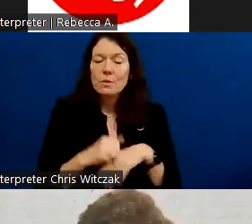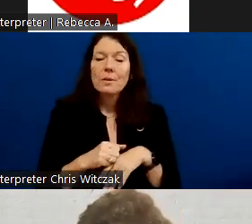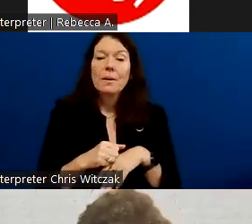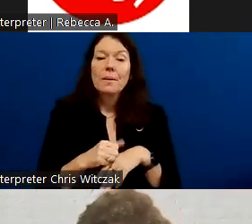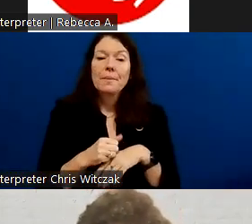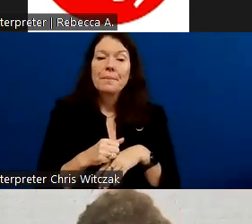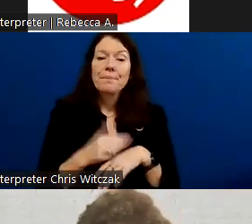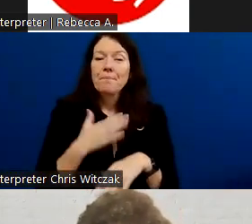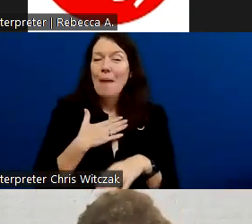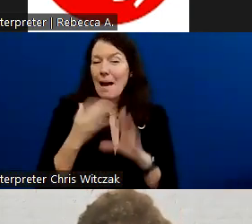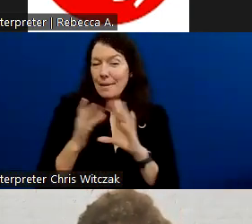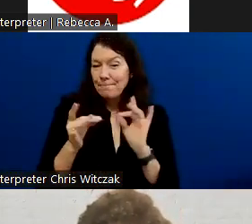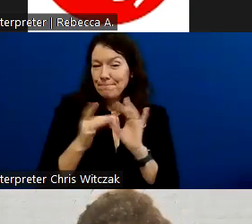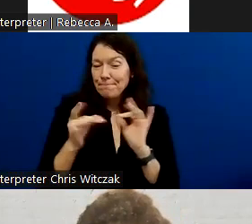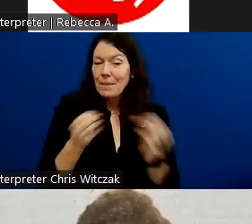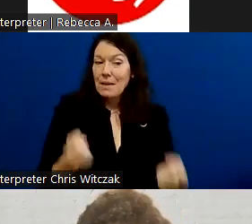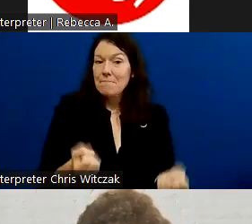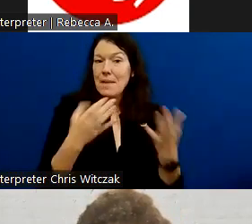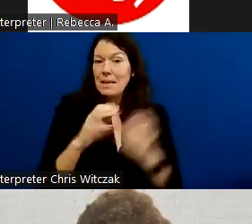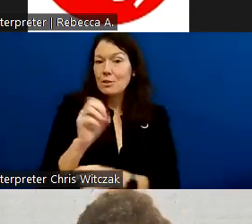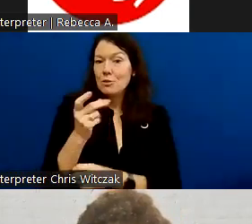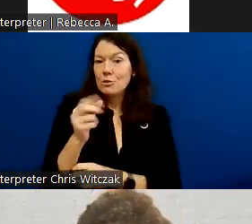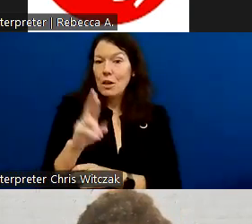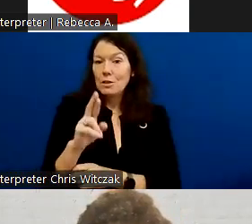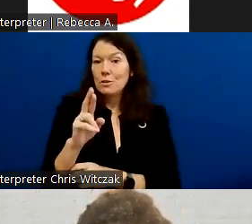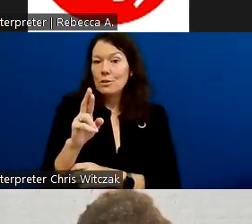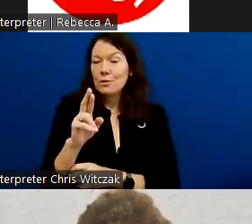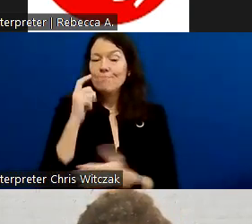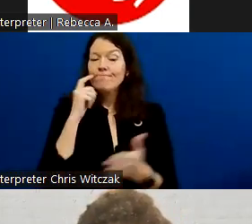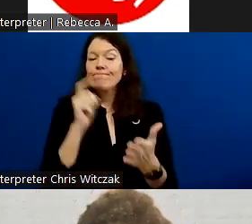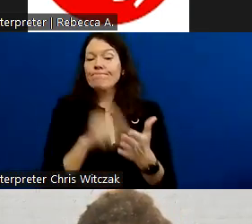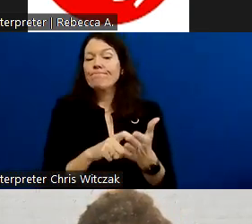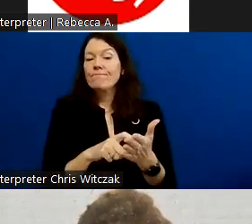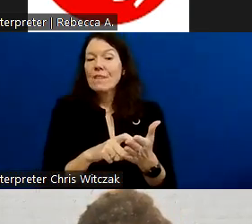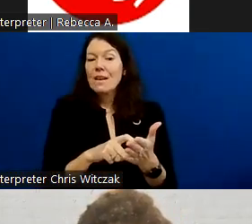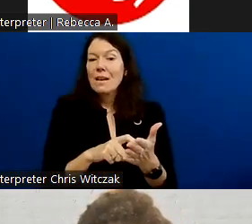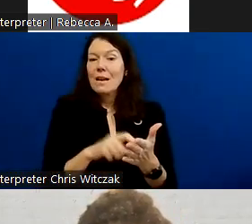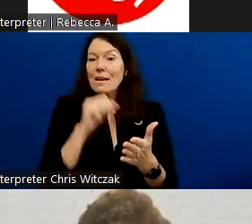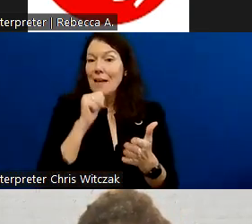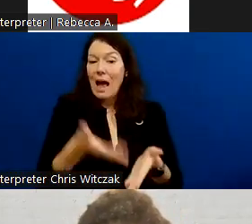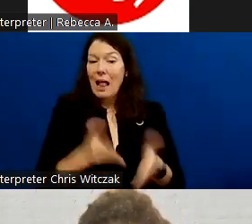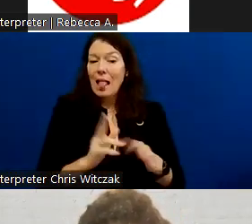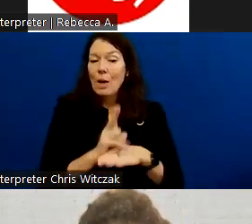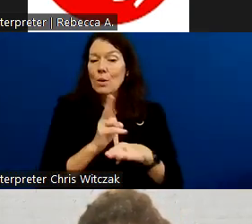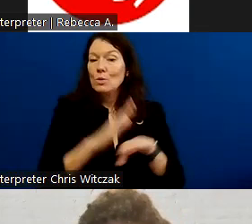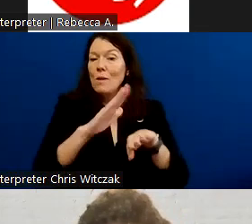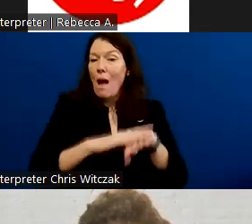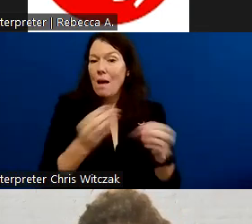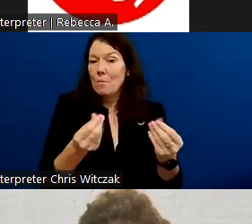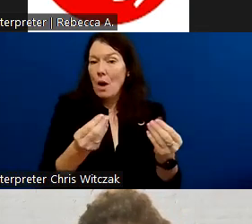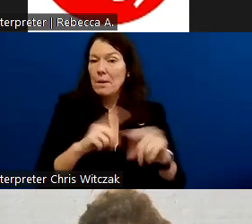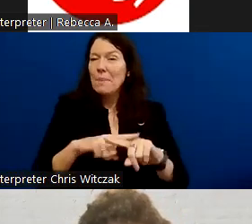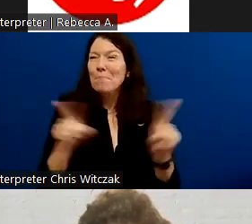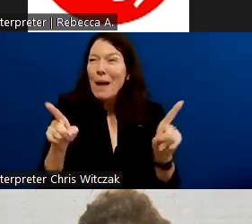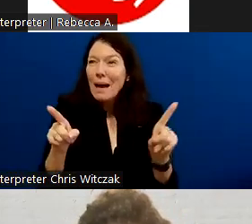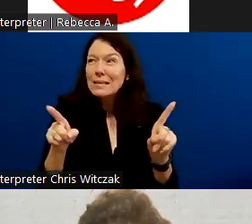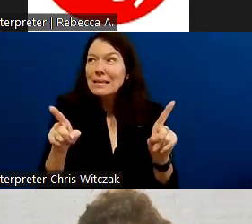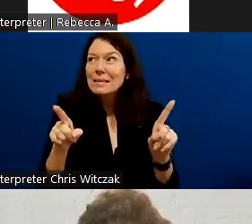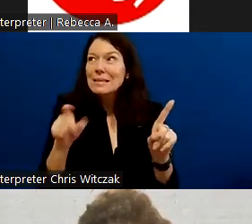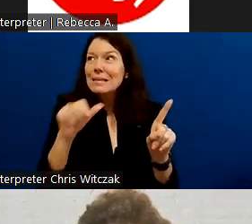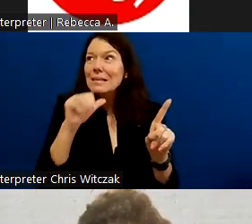is that many shelters have found that not having use on site but not having other policies